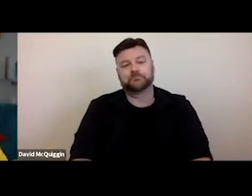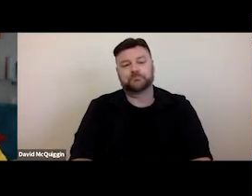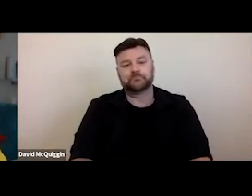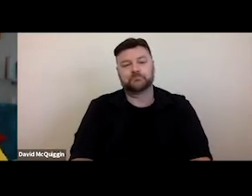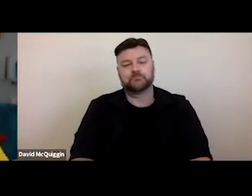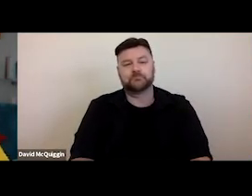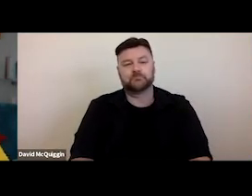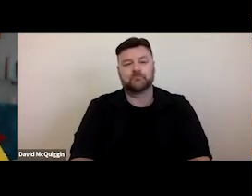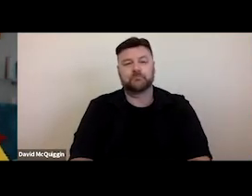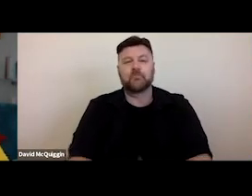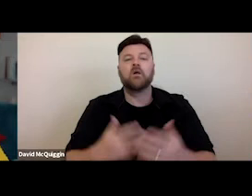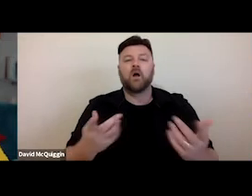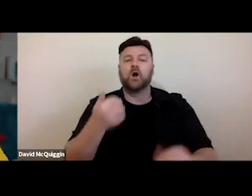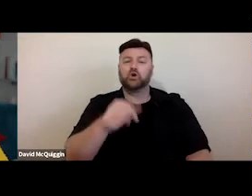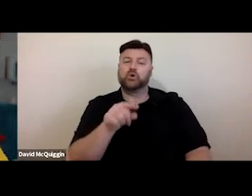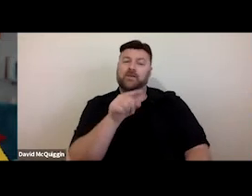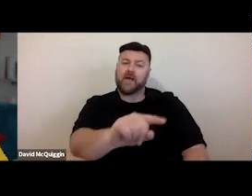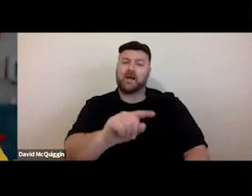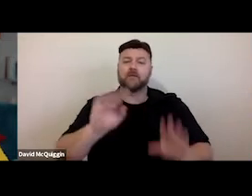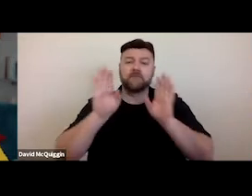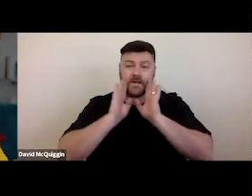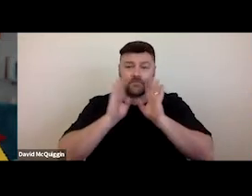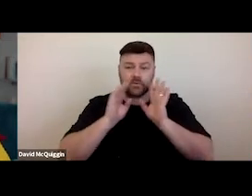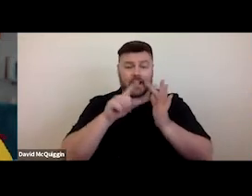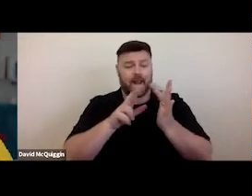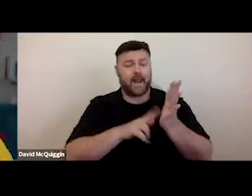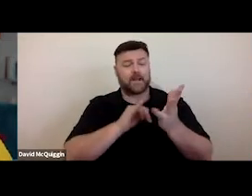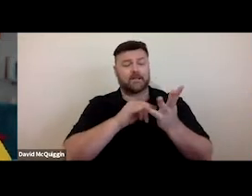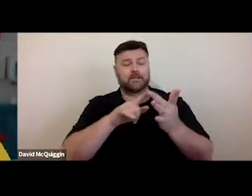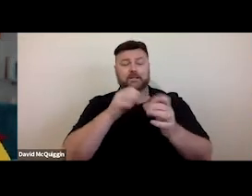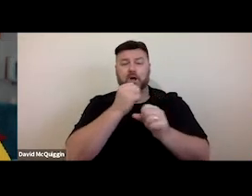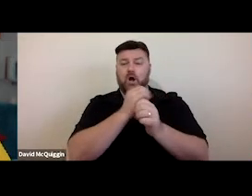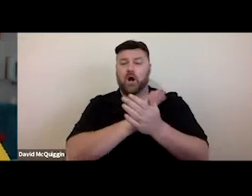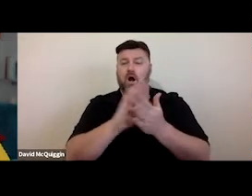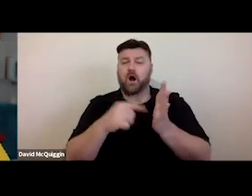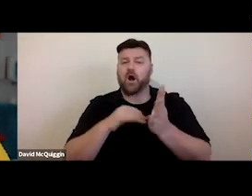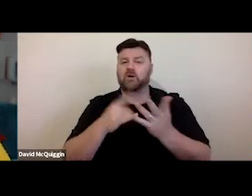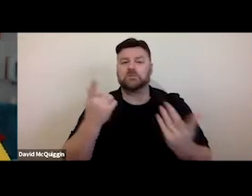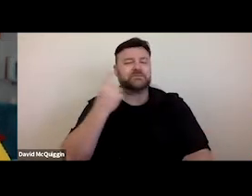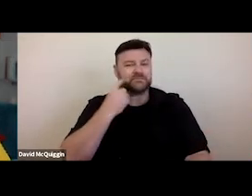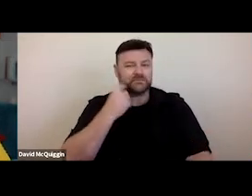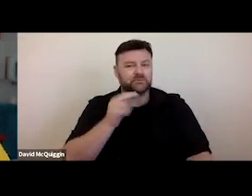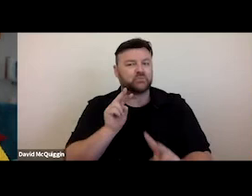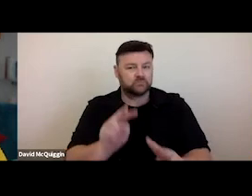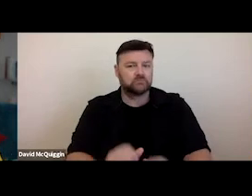I'm using the Facebook Insights, because it's the easiest one to setup, to add pages.